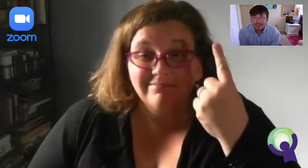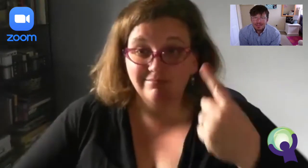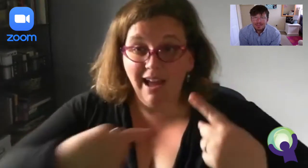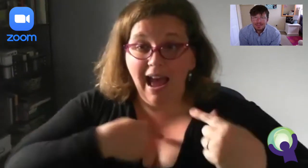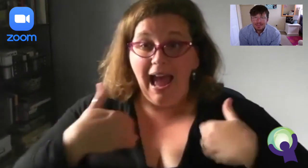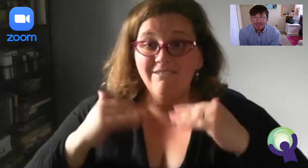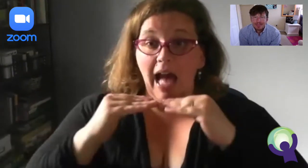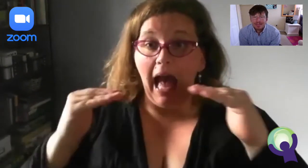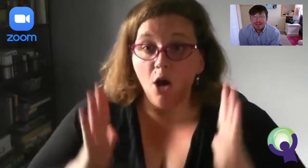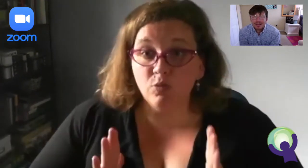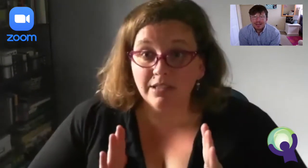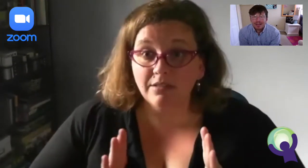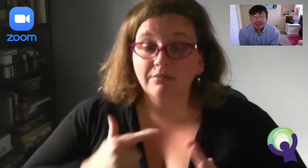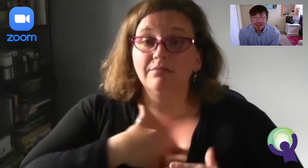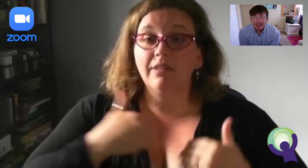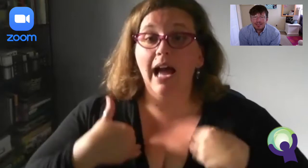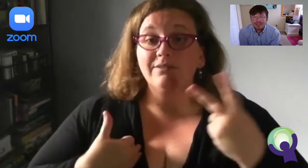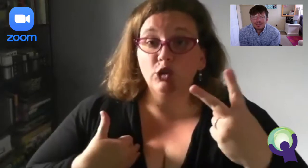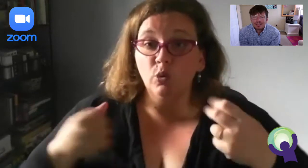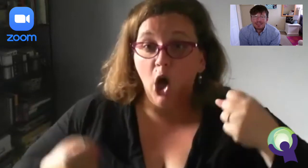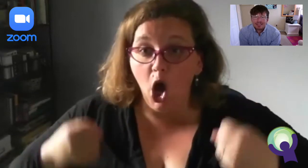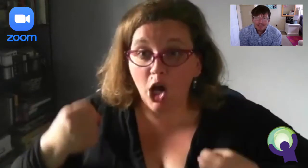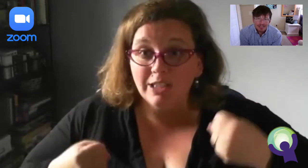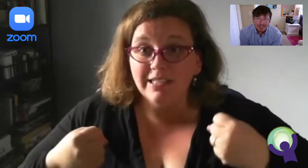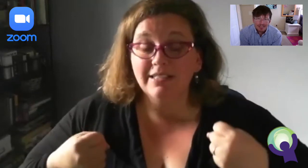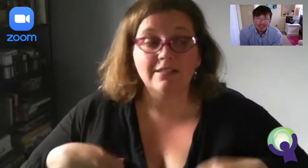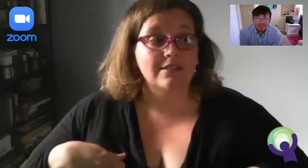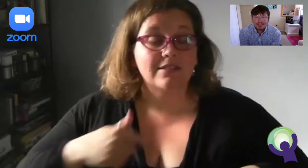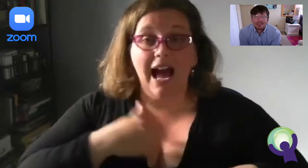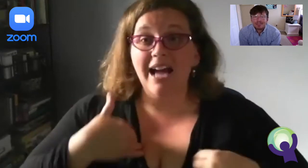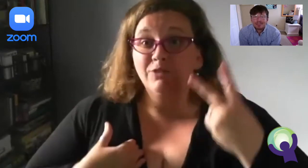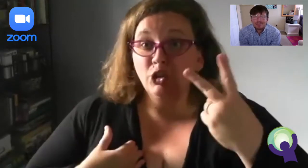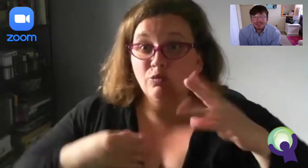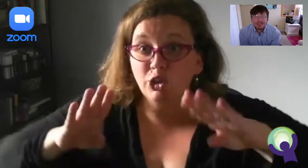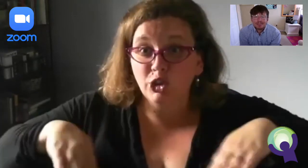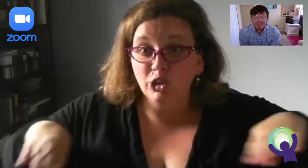income but understand I have a house, i have two vehicles,